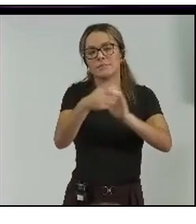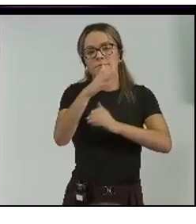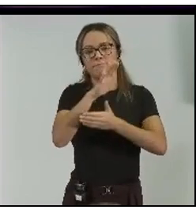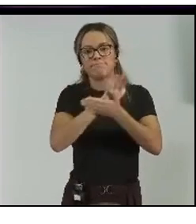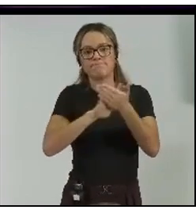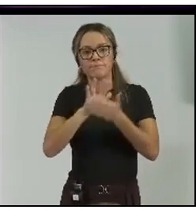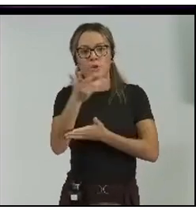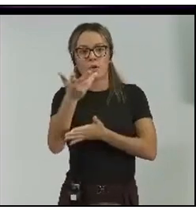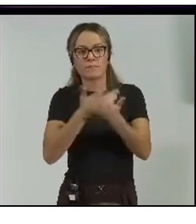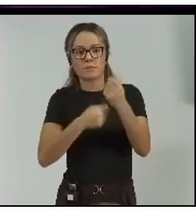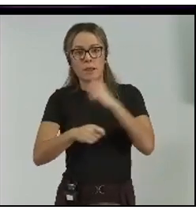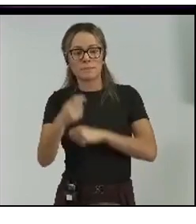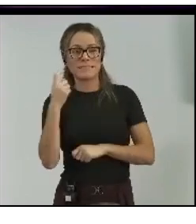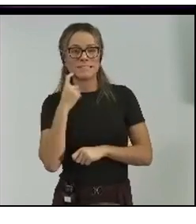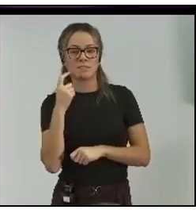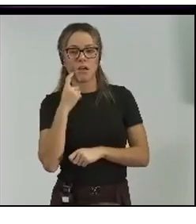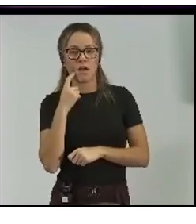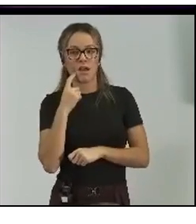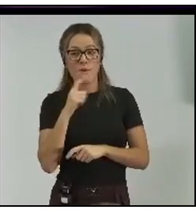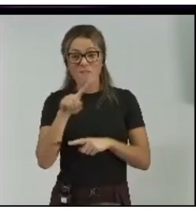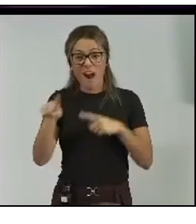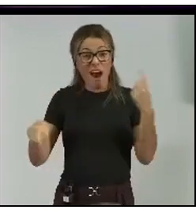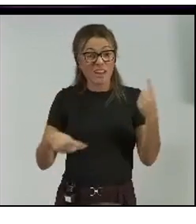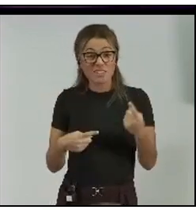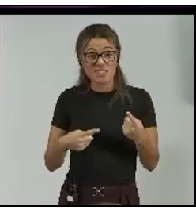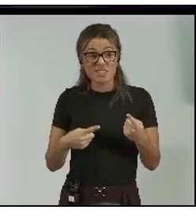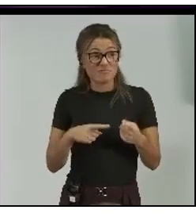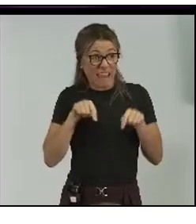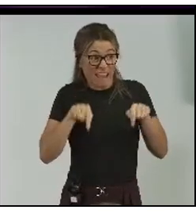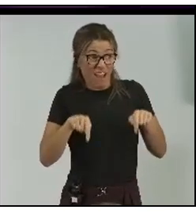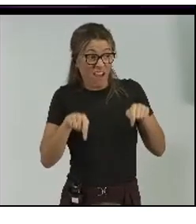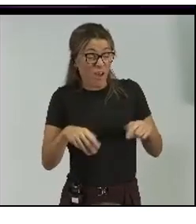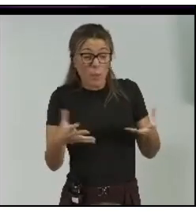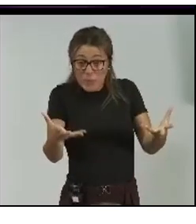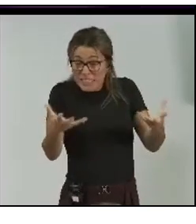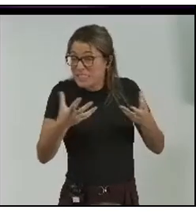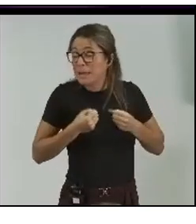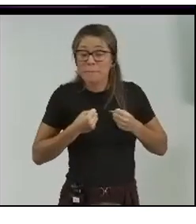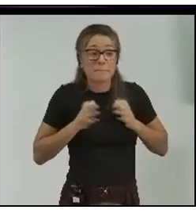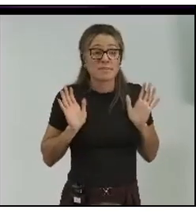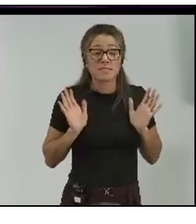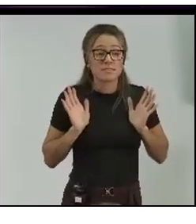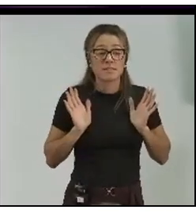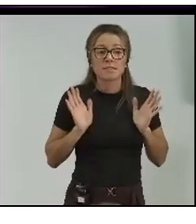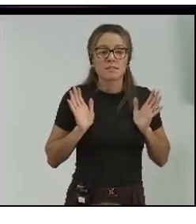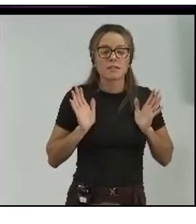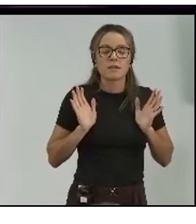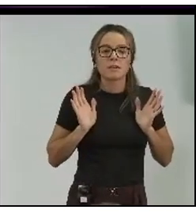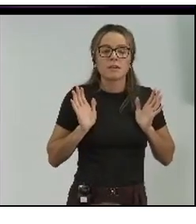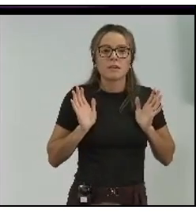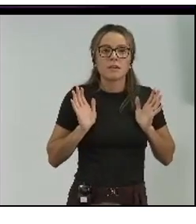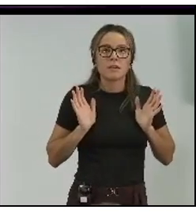the arguments already won, you know, but it's very much about how we make it easier.